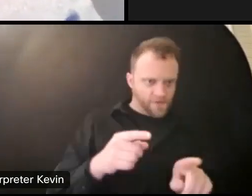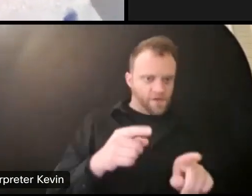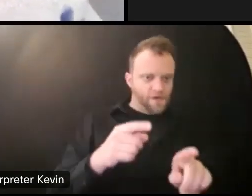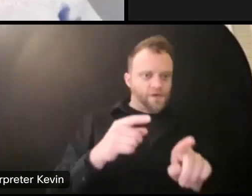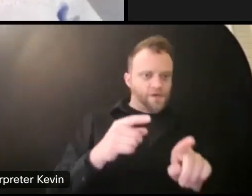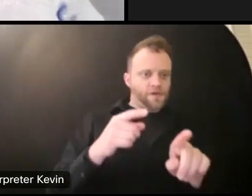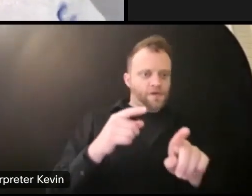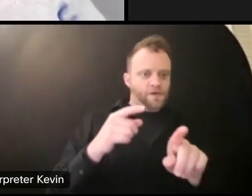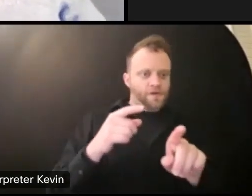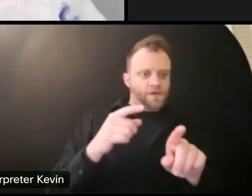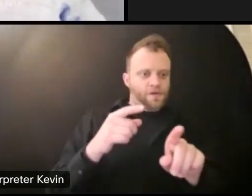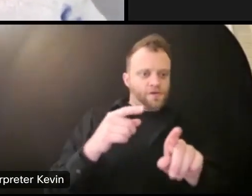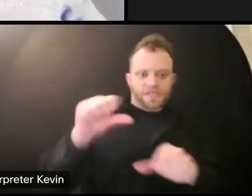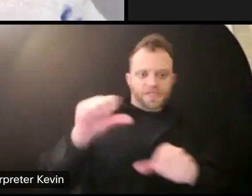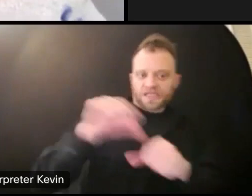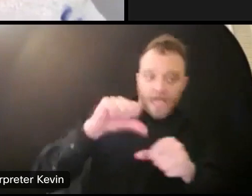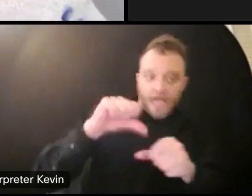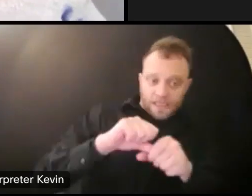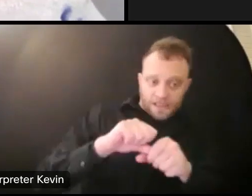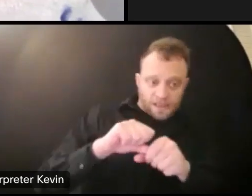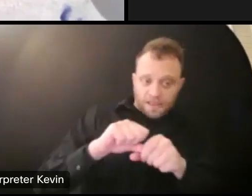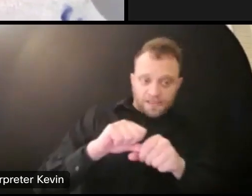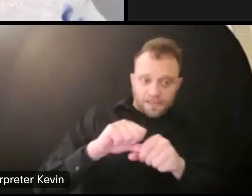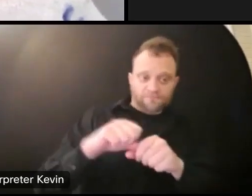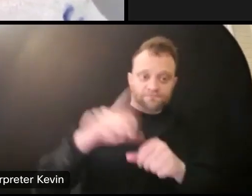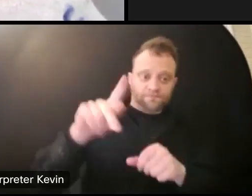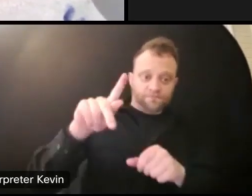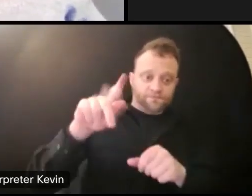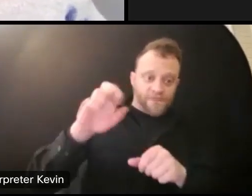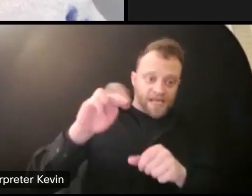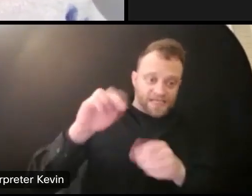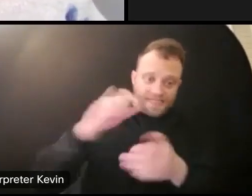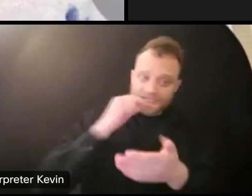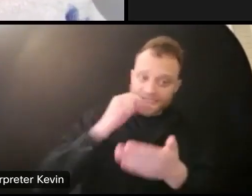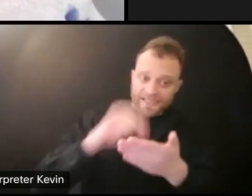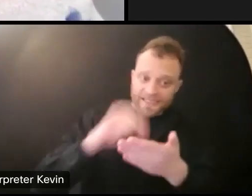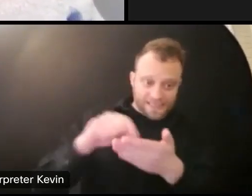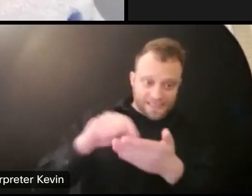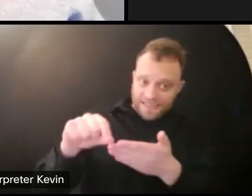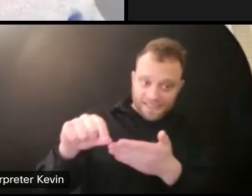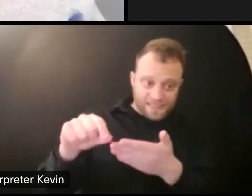that you use to stand outside to get folks to vote for you, along that line. So its one document I